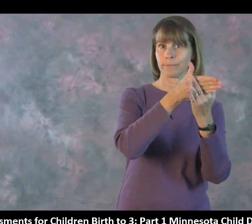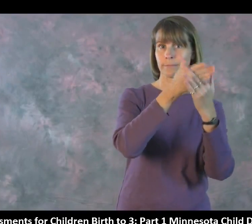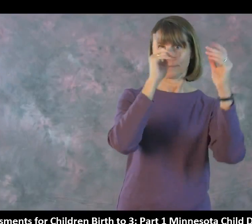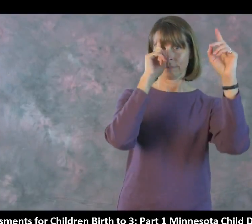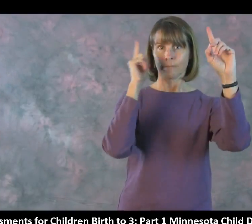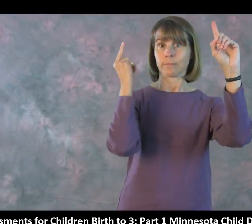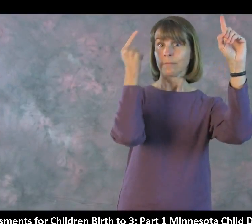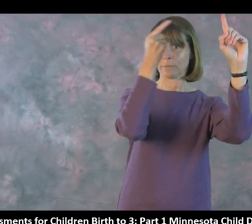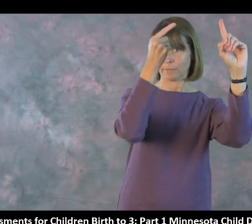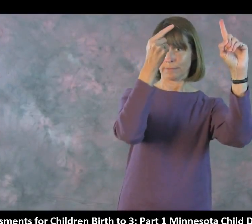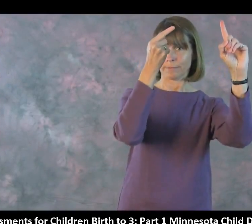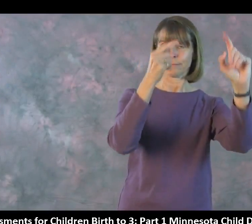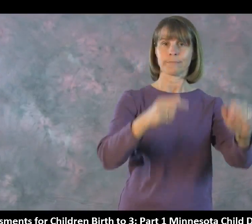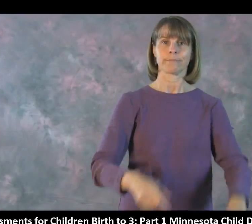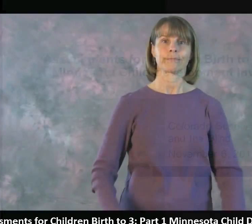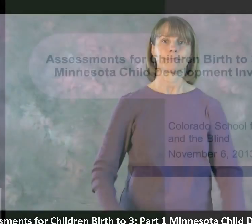early intervention goals.